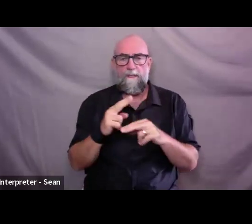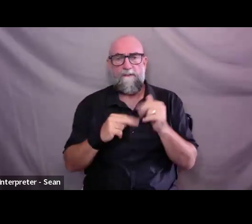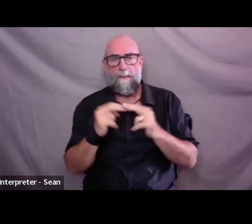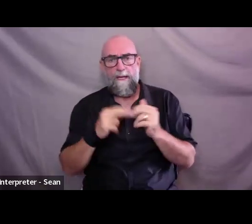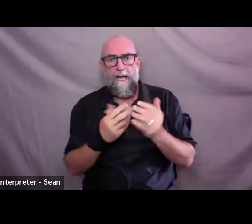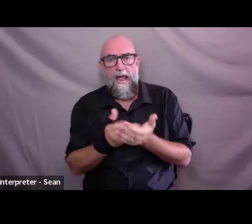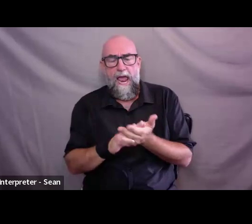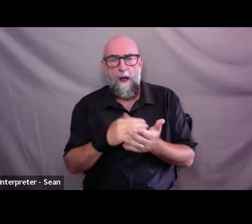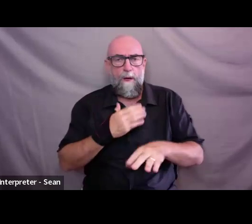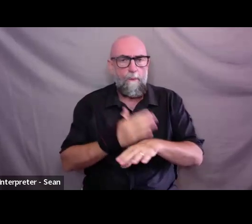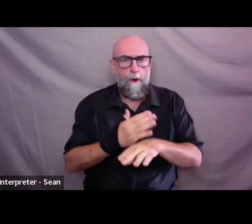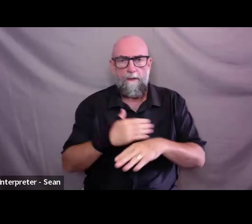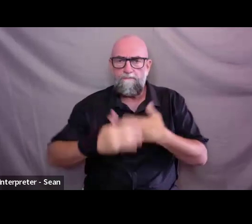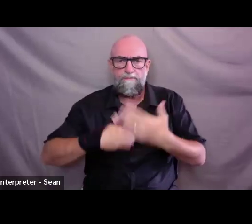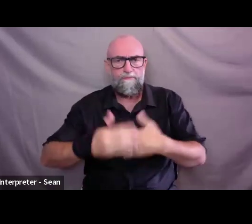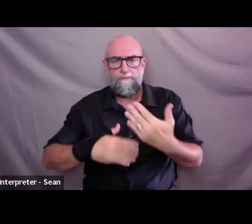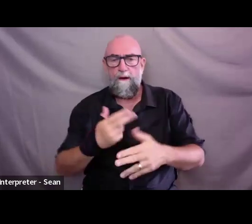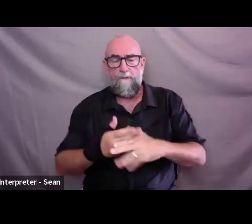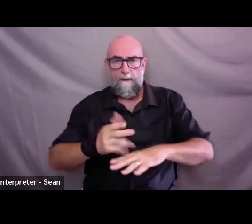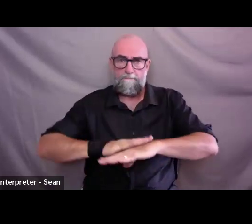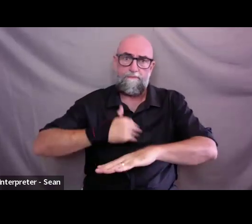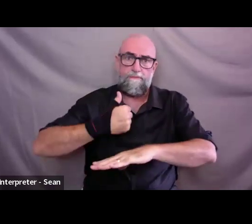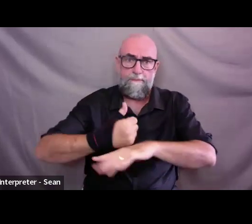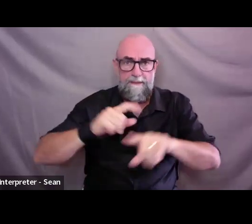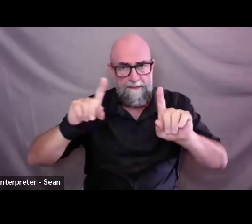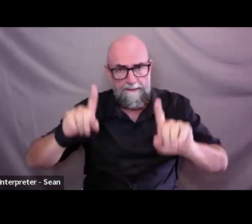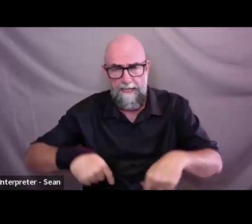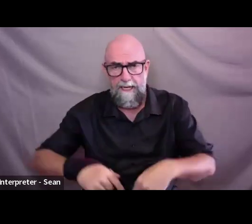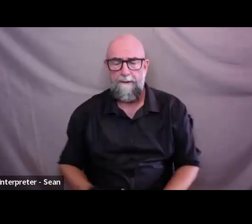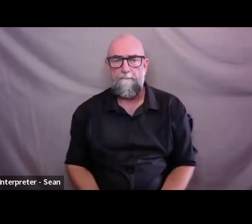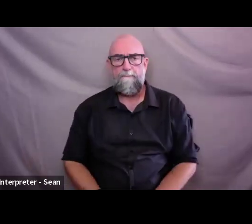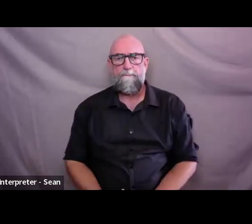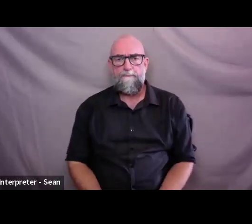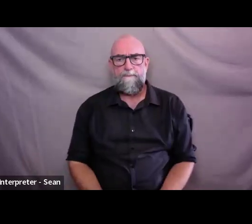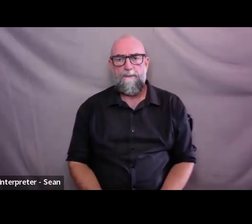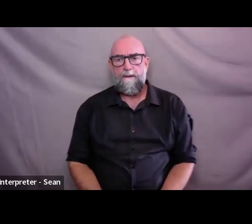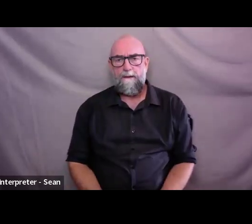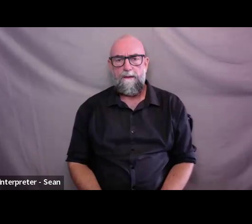our presenters today, Pippa Bailey. Pippa's CV is much longer than the one I'm